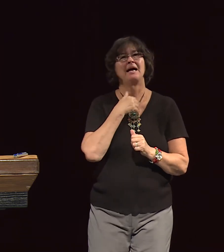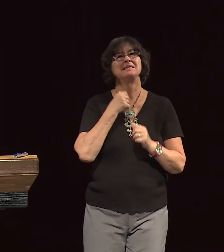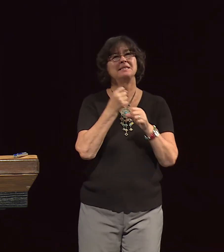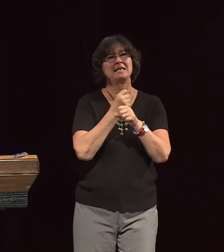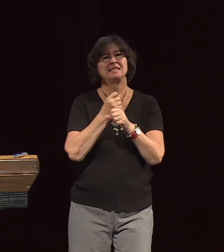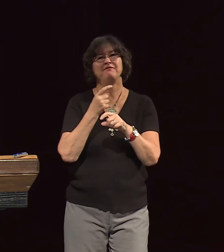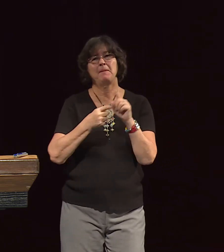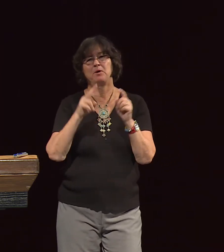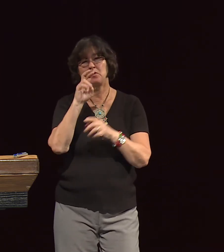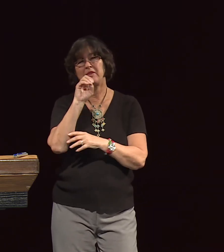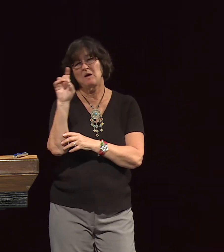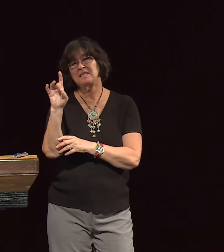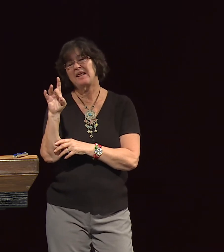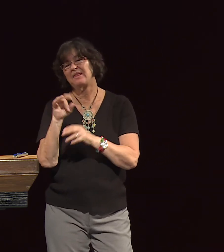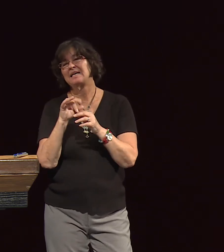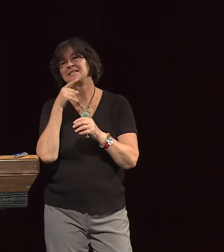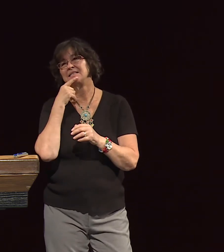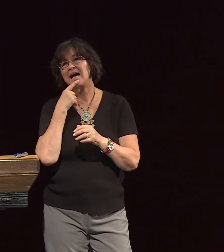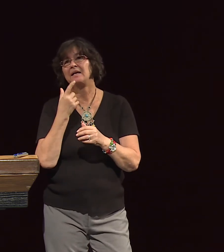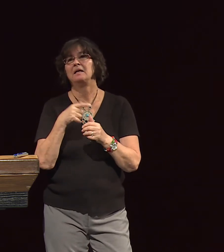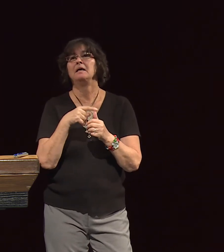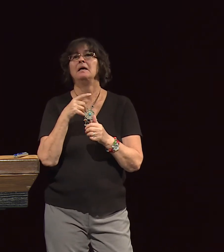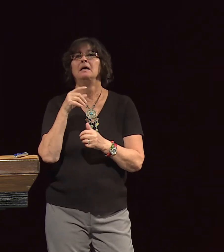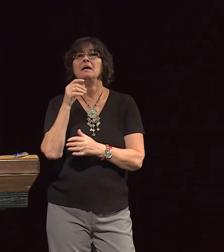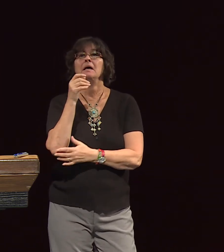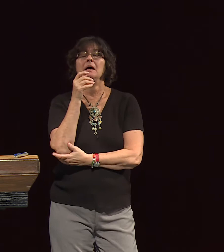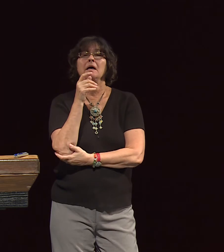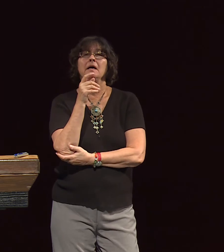So, they had the statistics from 2008 that said...